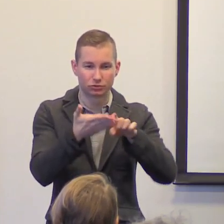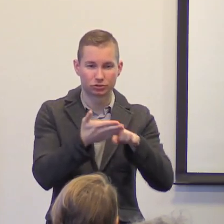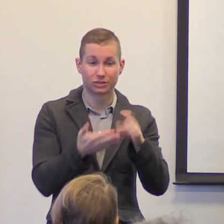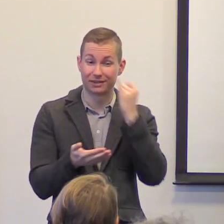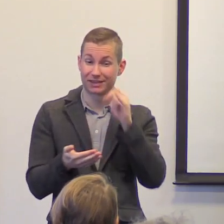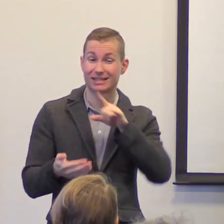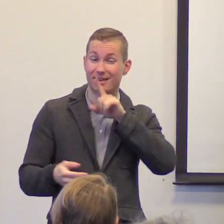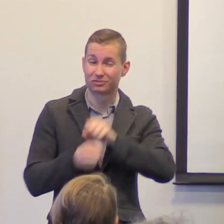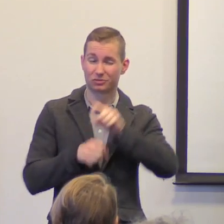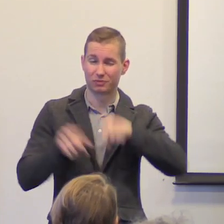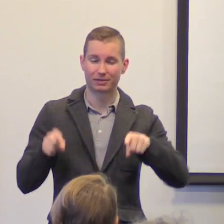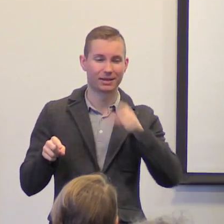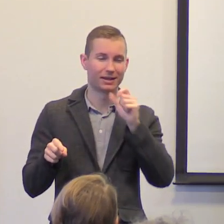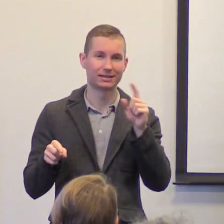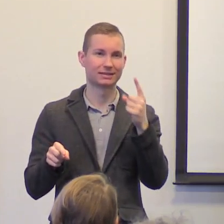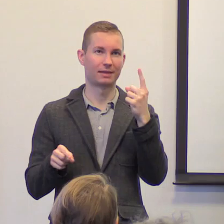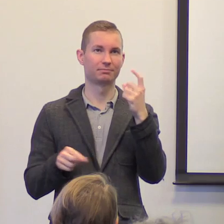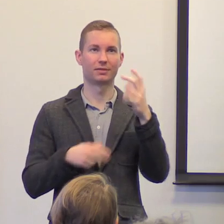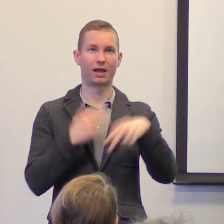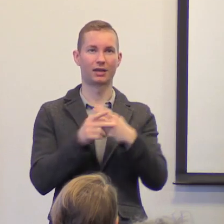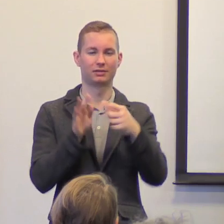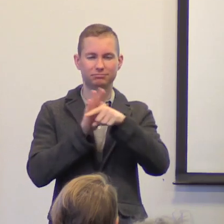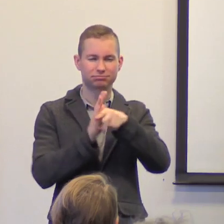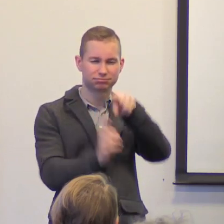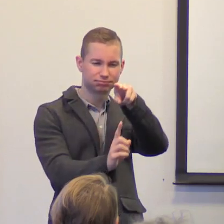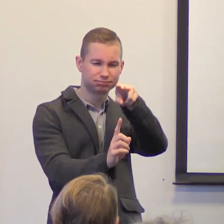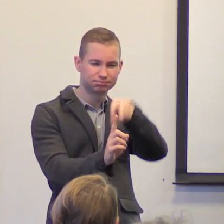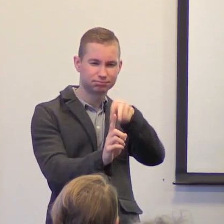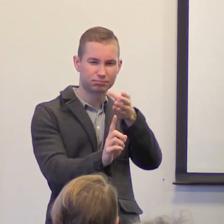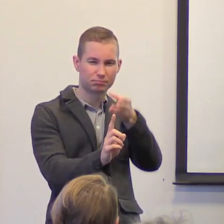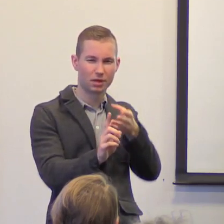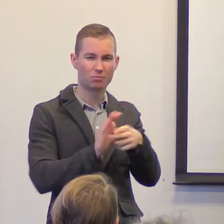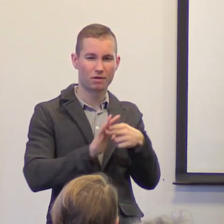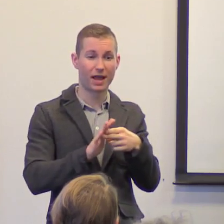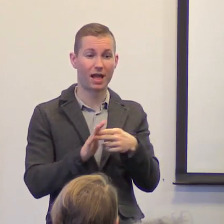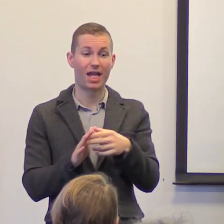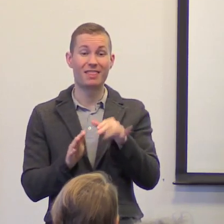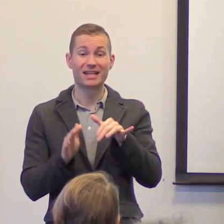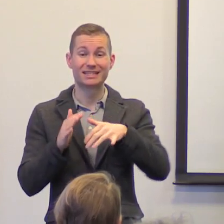and not some sort of profiling, were one in 165 million. Okay?